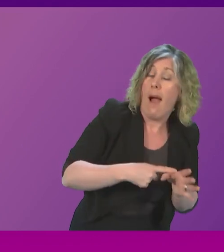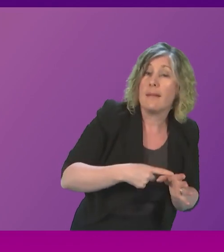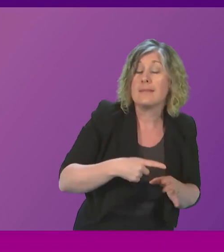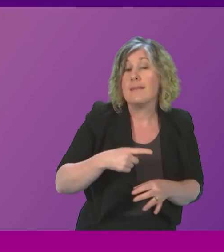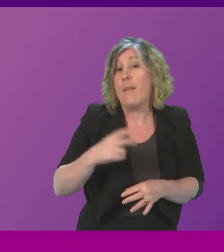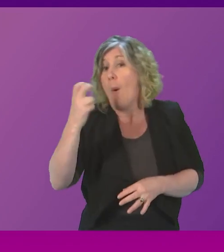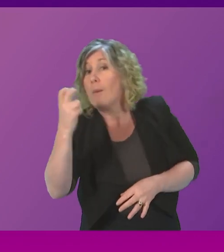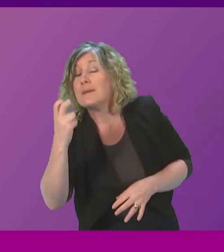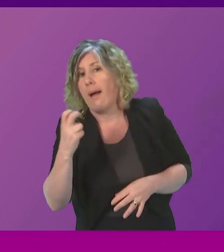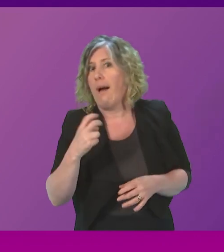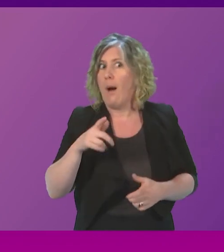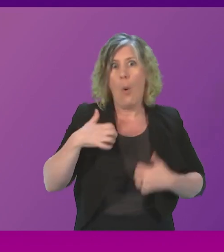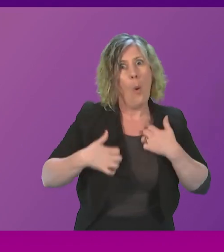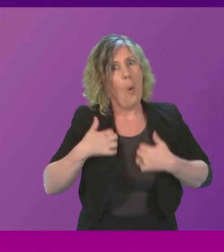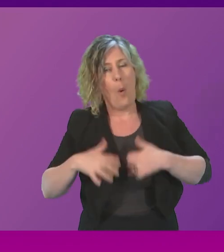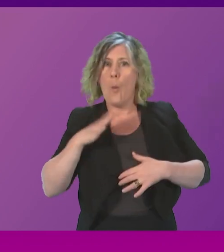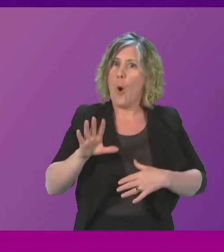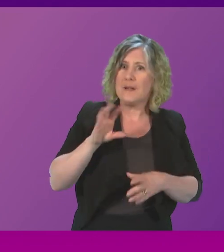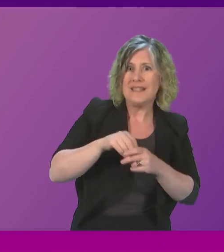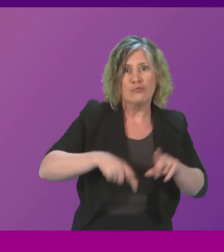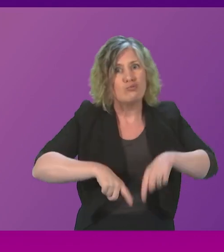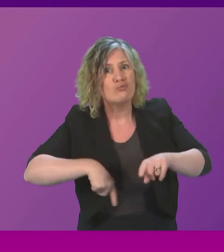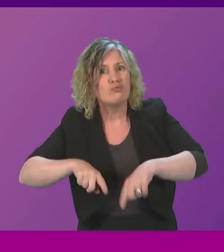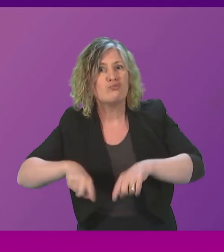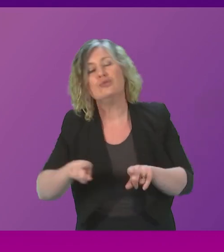so young—to get active and kick a ball around.